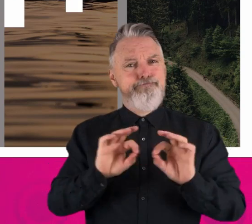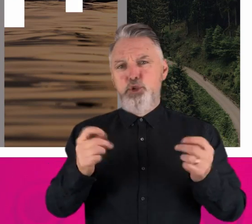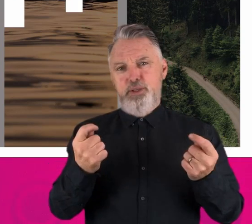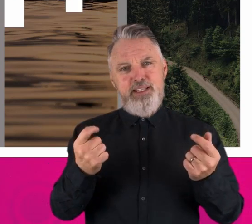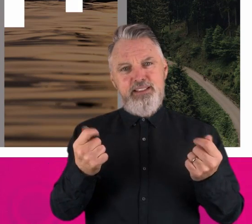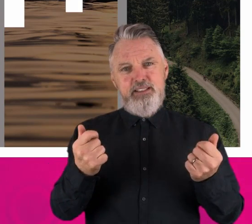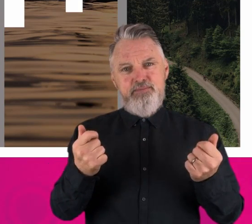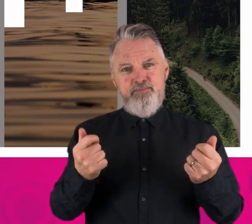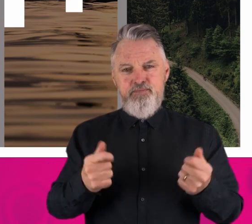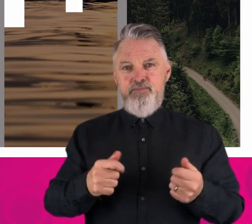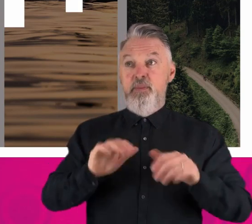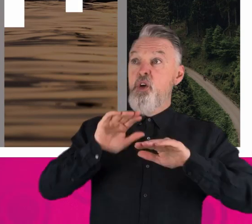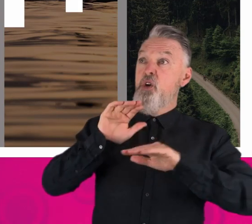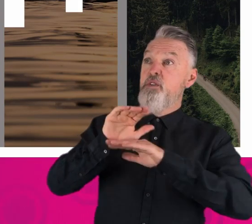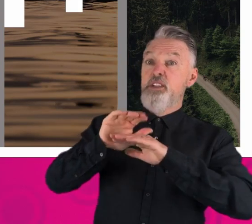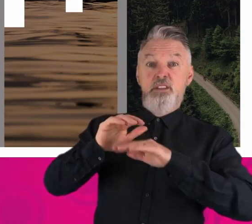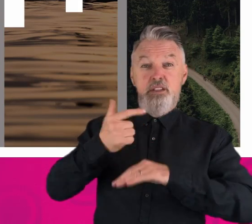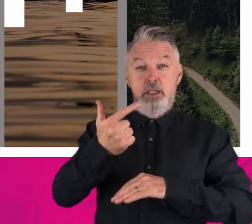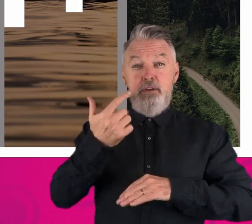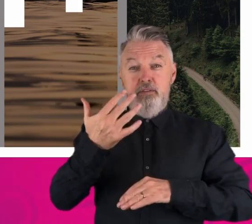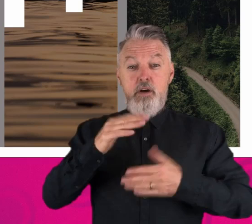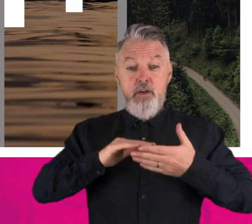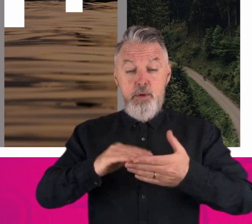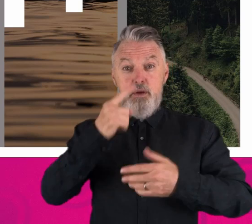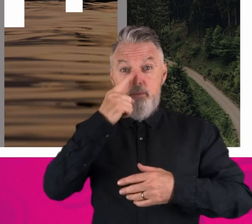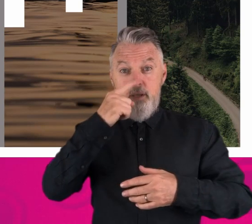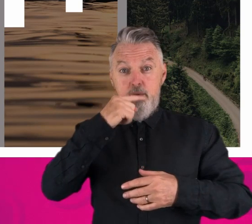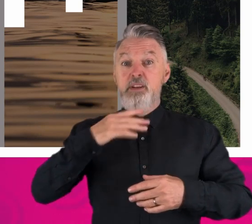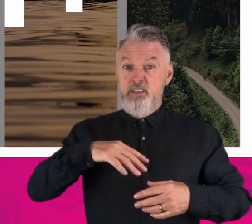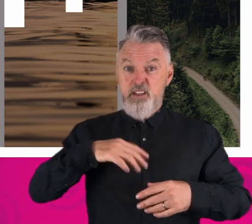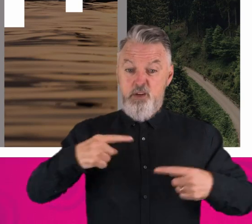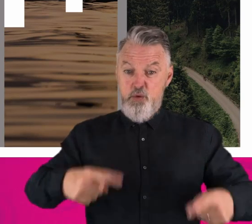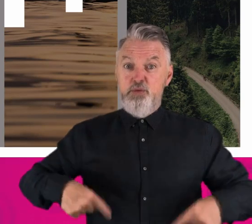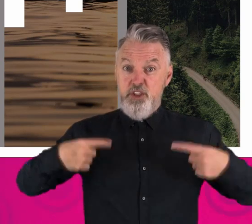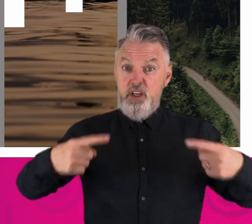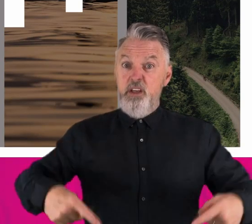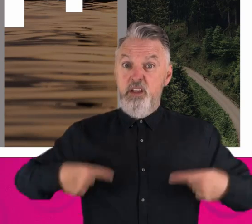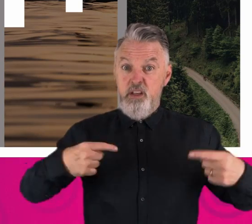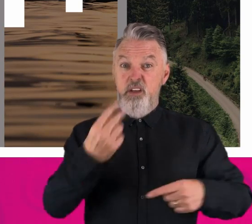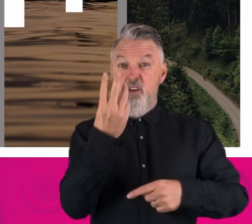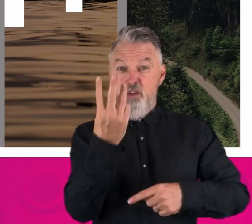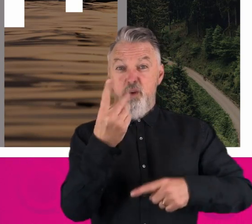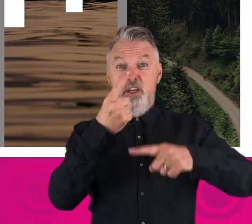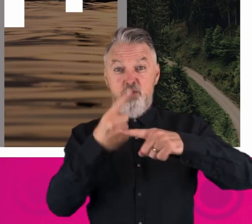but globally there are 75 million people that require the use of a wheelchair. whichis three times the population of Australia.